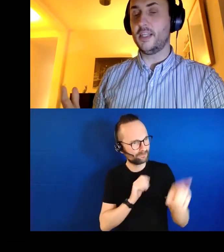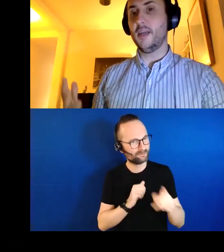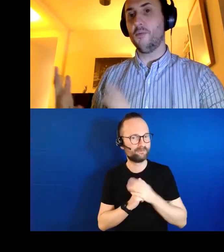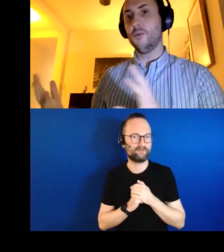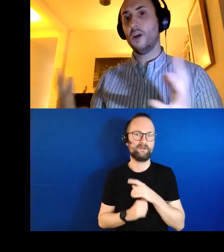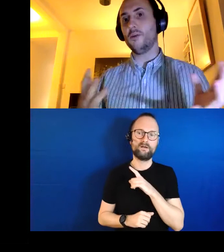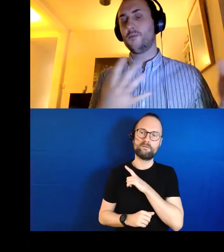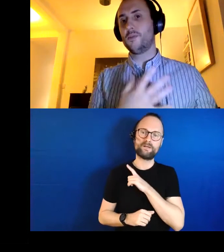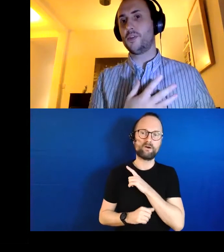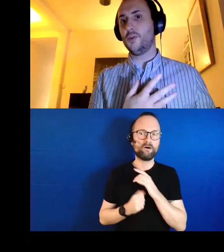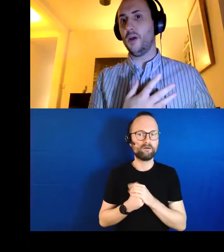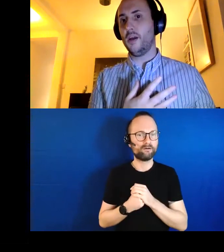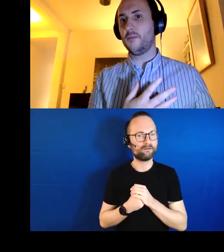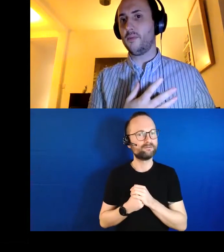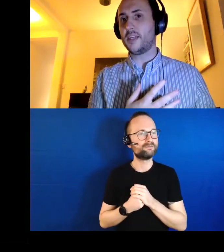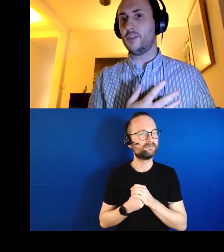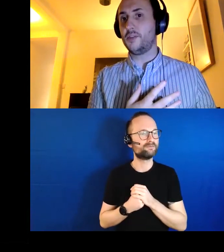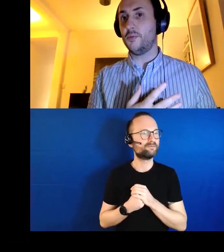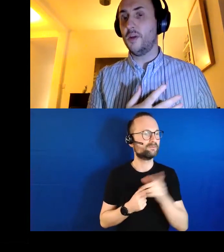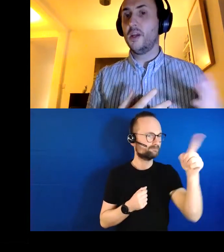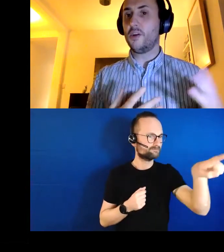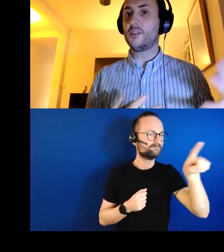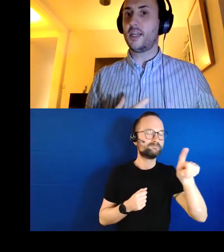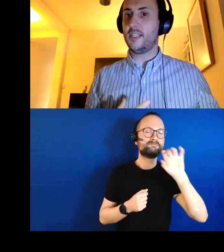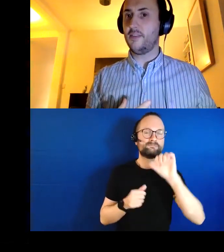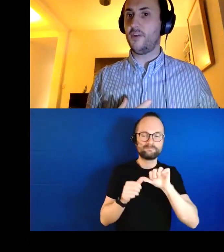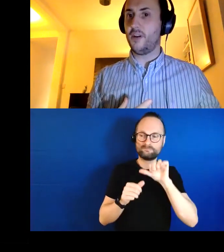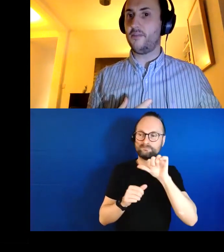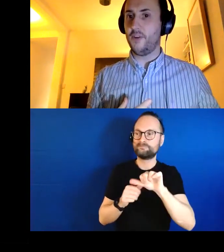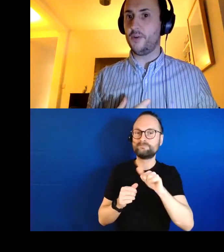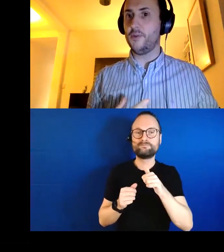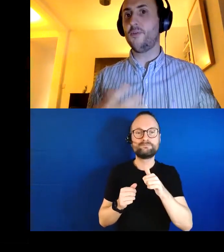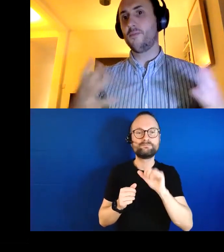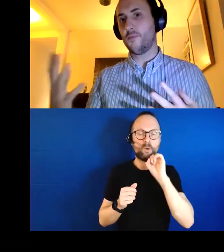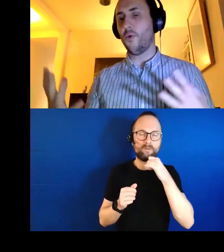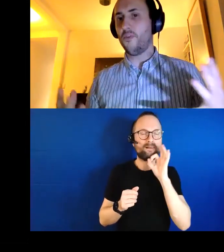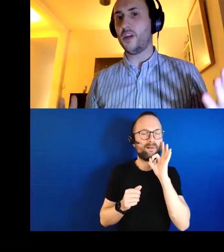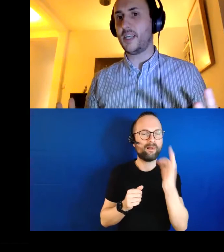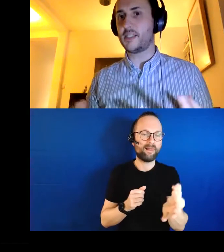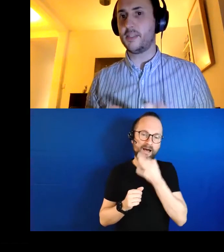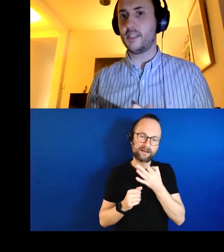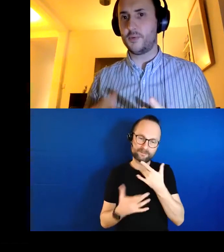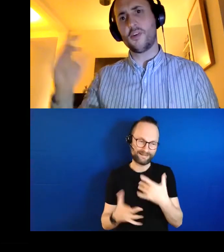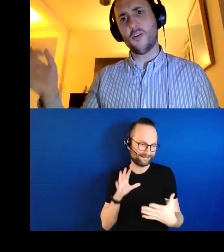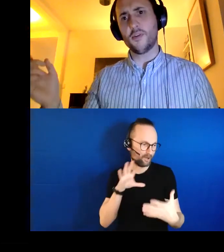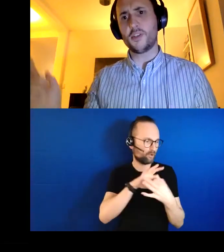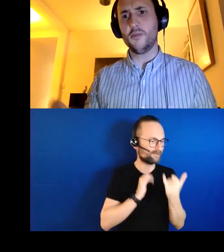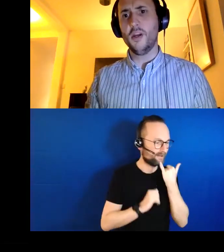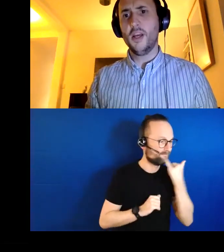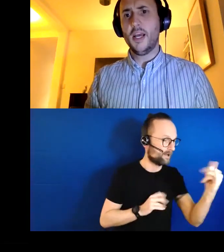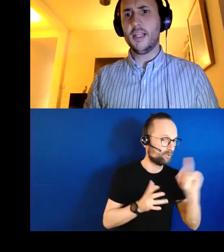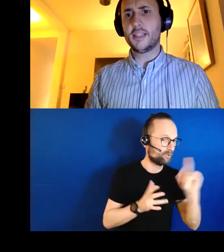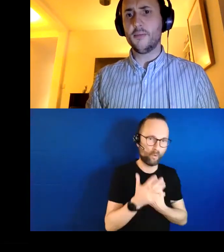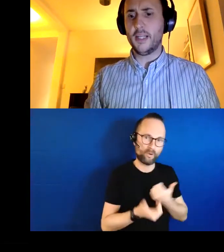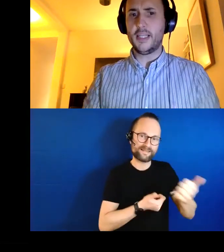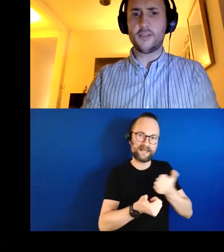being injured or in immediate danger.